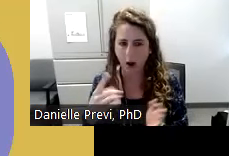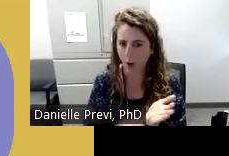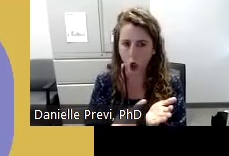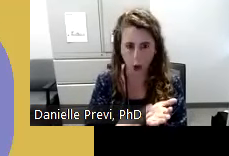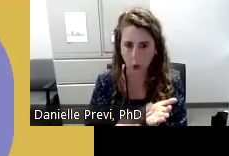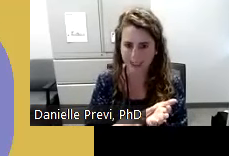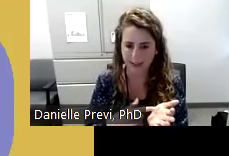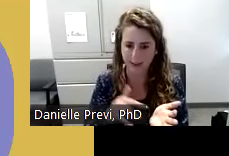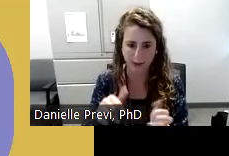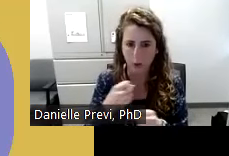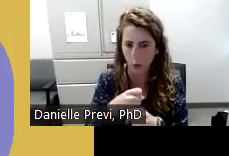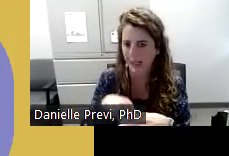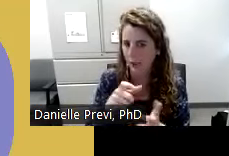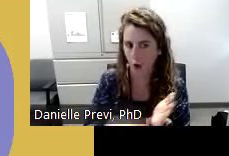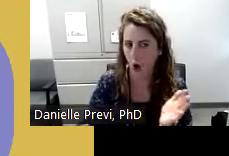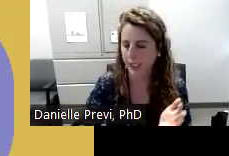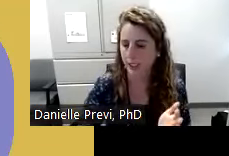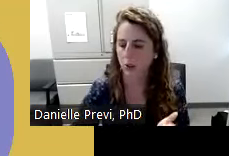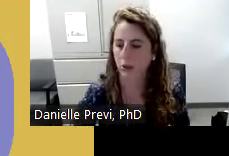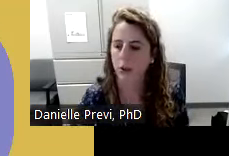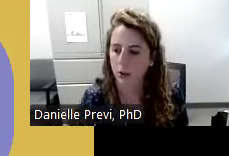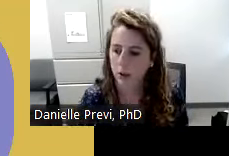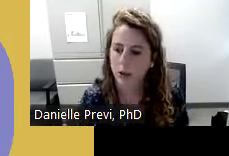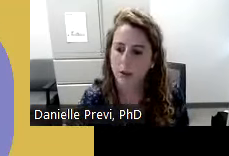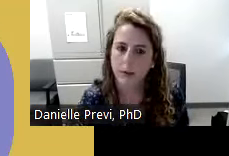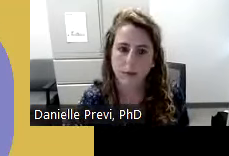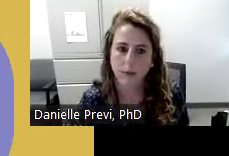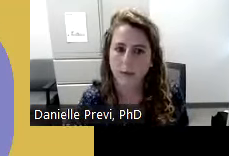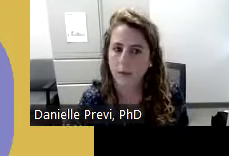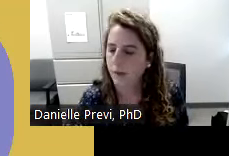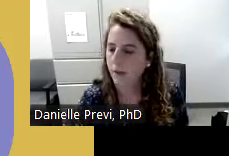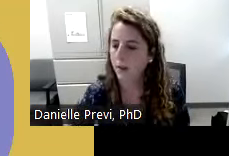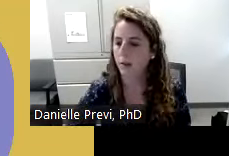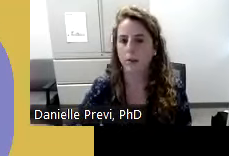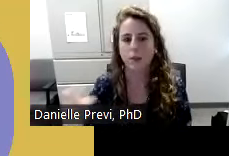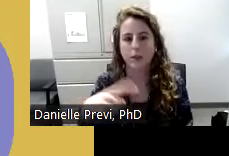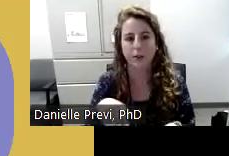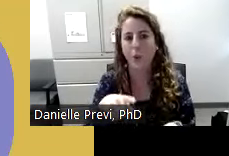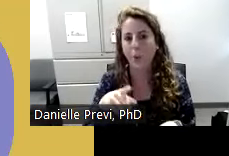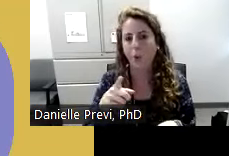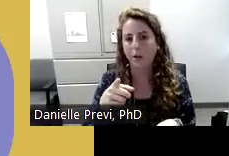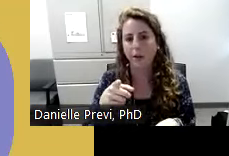And here’s some examples of the arguments in both camps that were presented within this article.